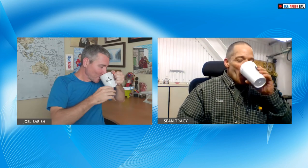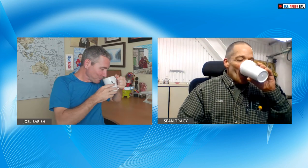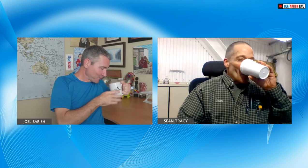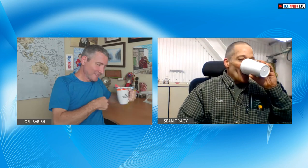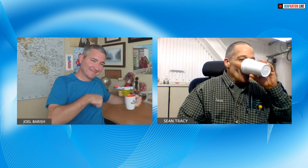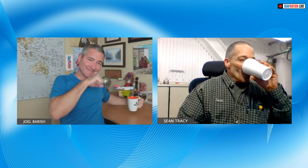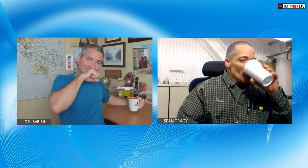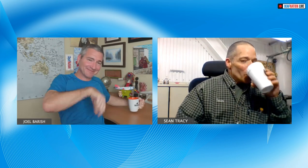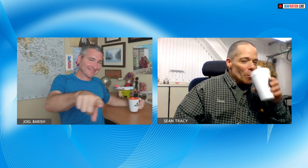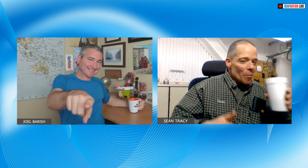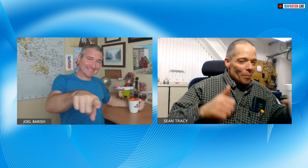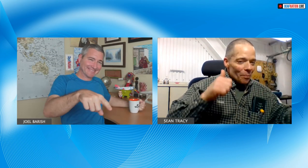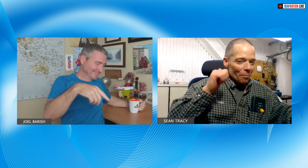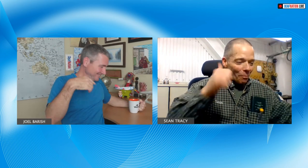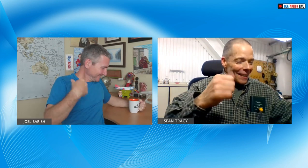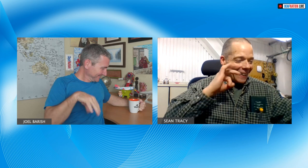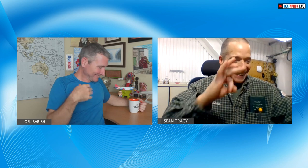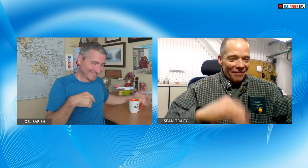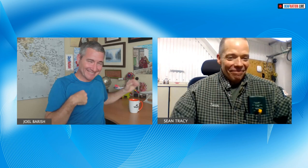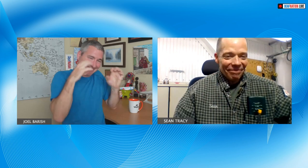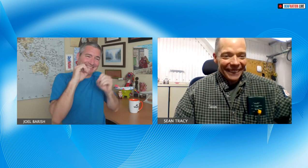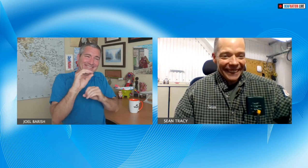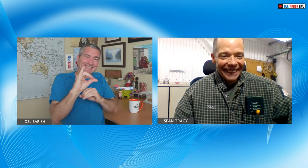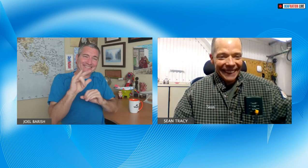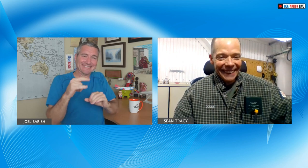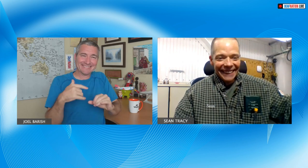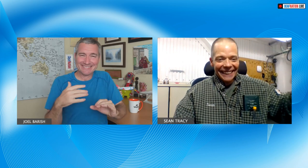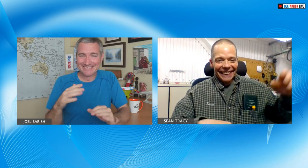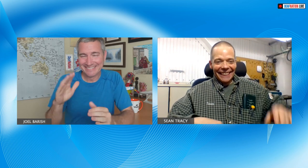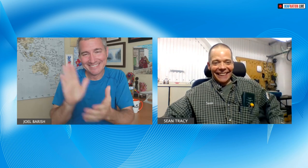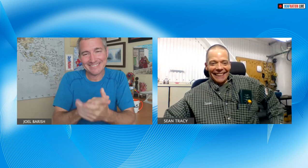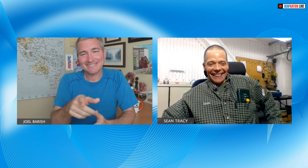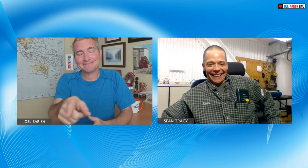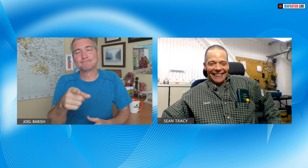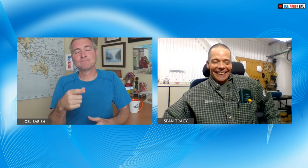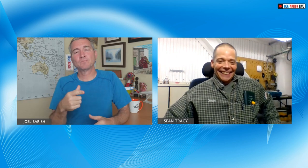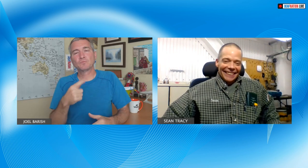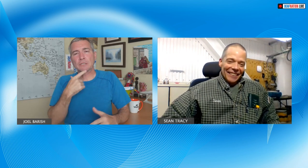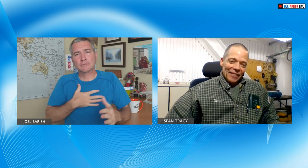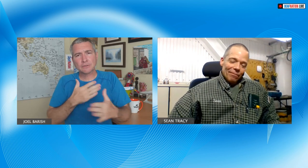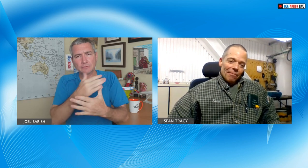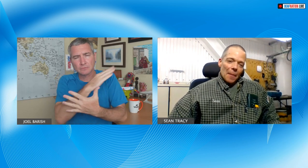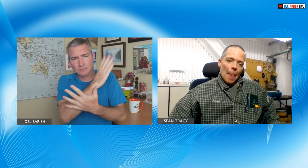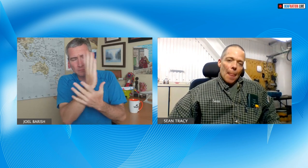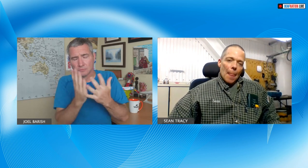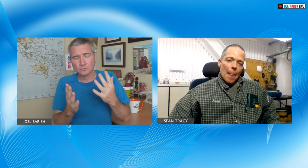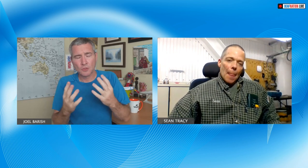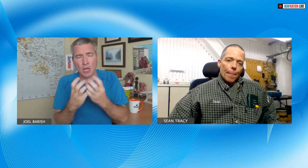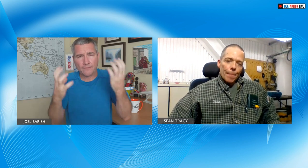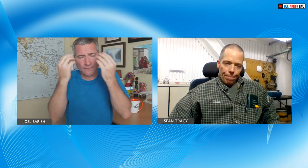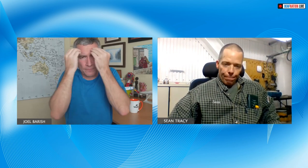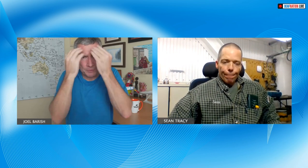I love that cup! I keep thinking it's oil! So, you've shared a lot of information today